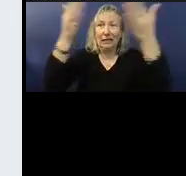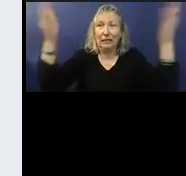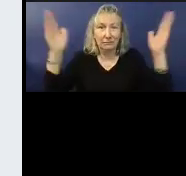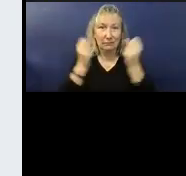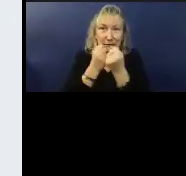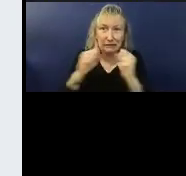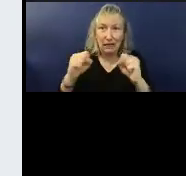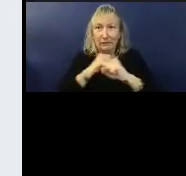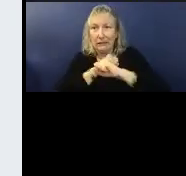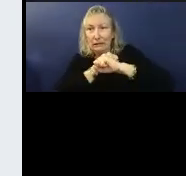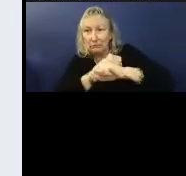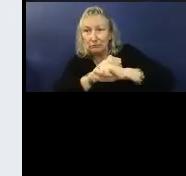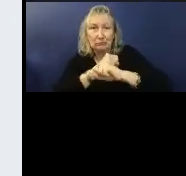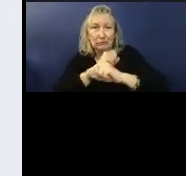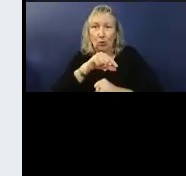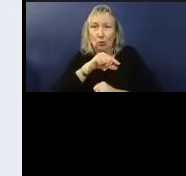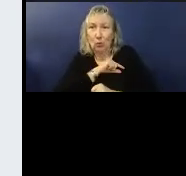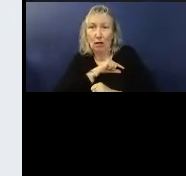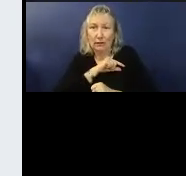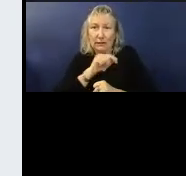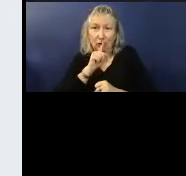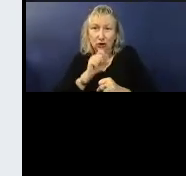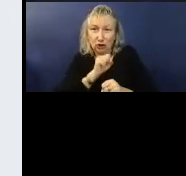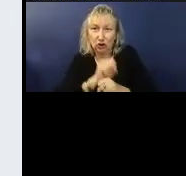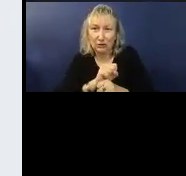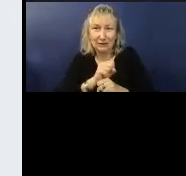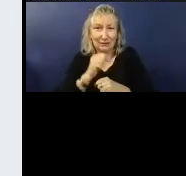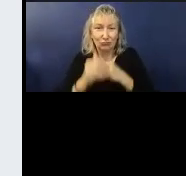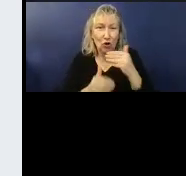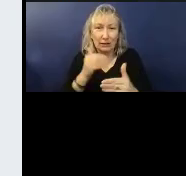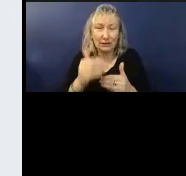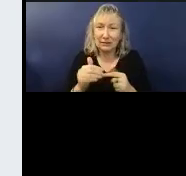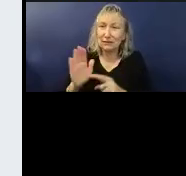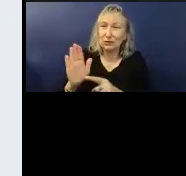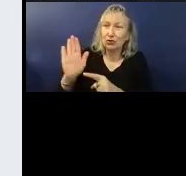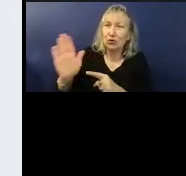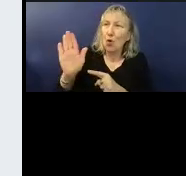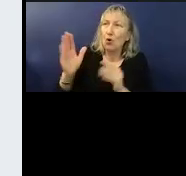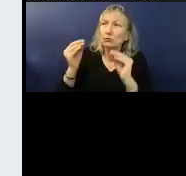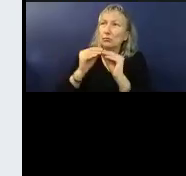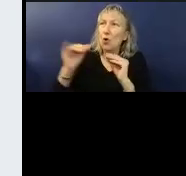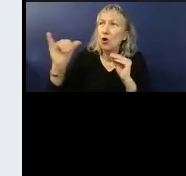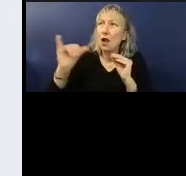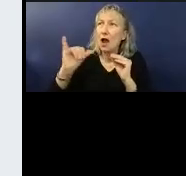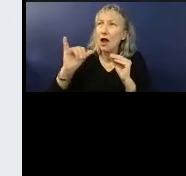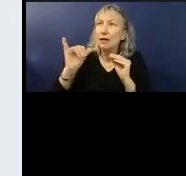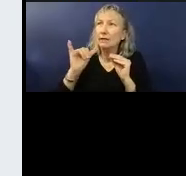And so really what you're talking about is how they will assign or assess civil